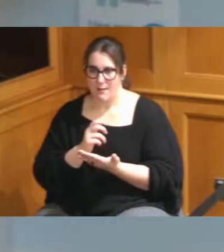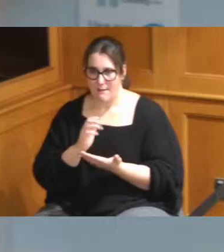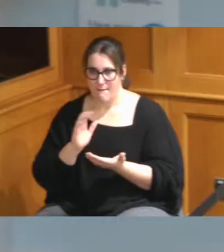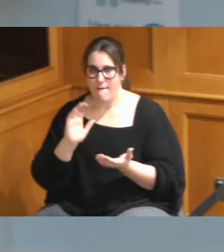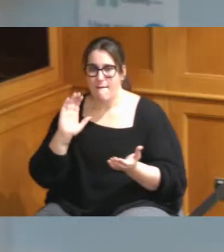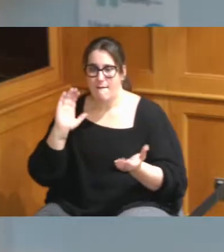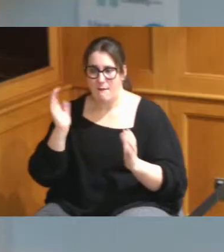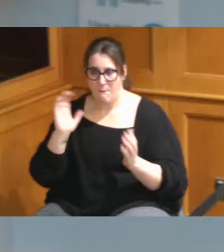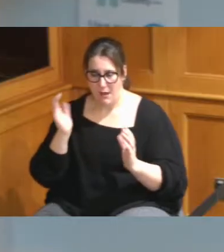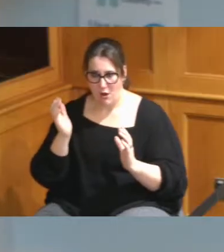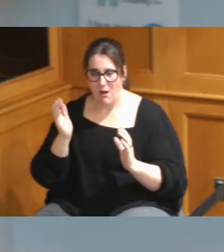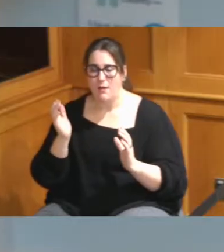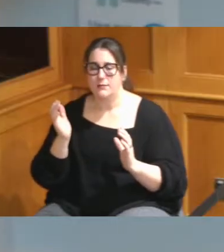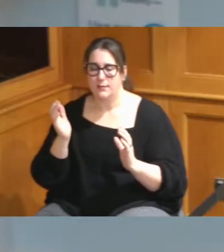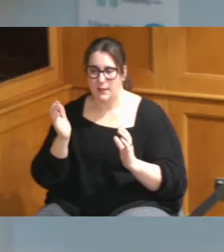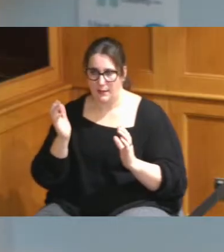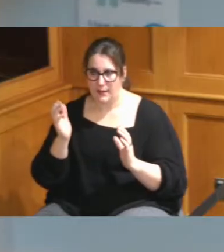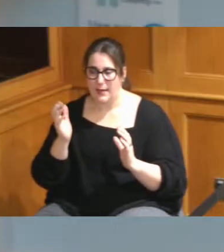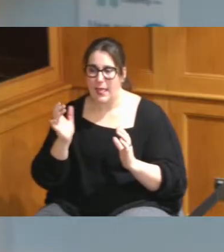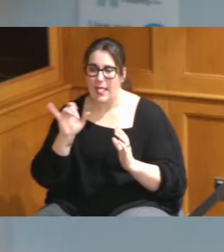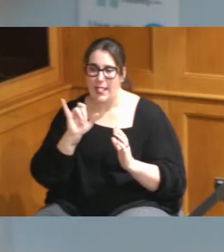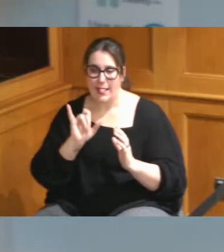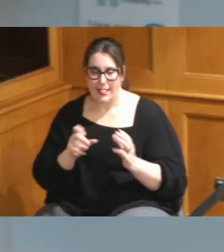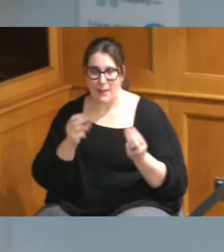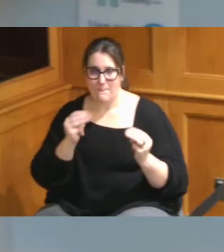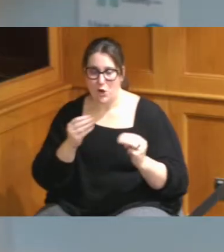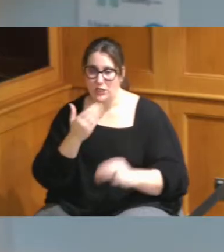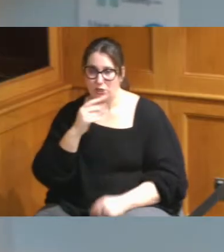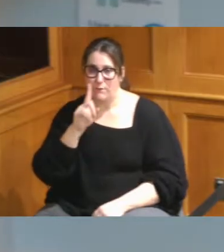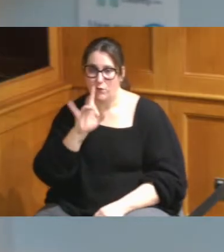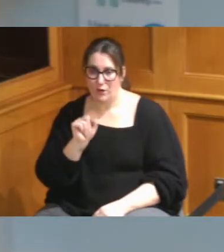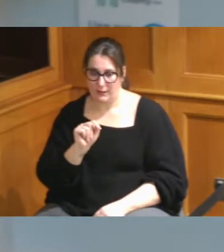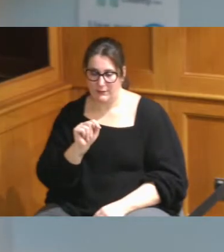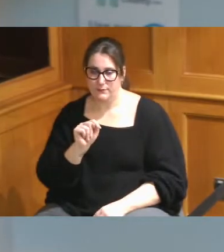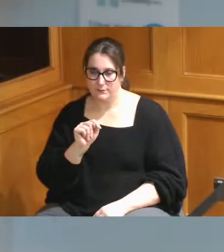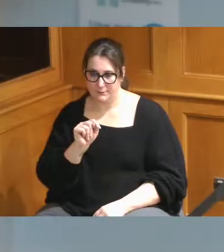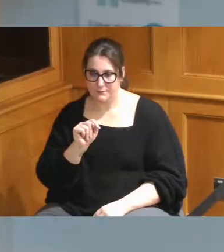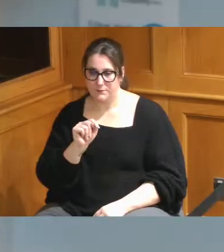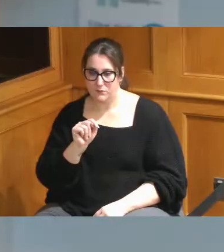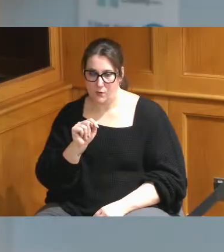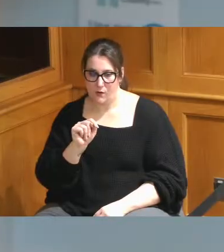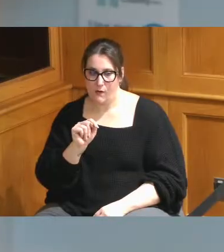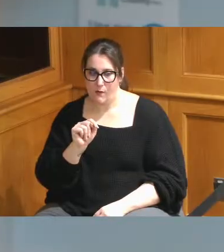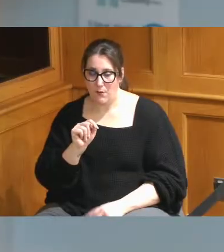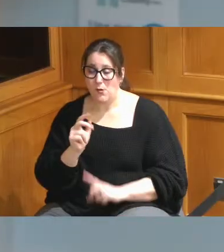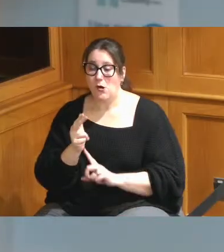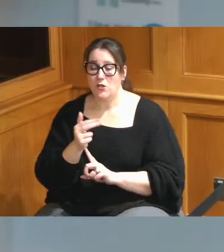AC hotel. Uh, so generally speaking, what we're seeing is that the hotel is doing quite well. Um,